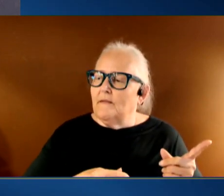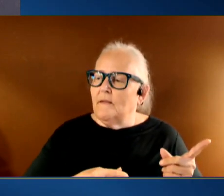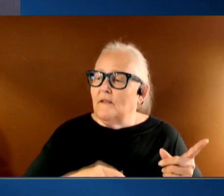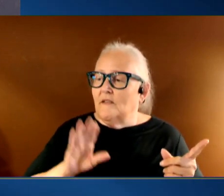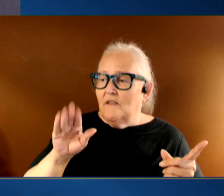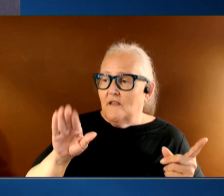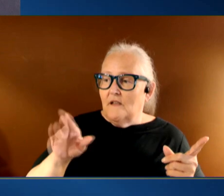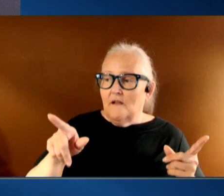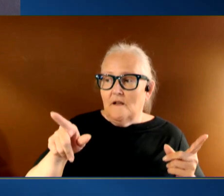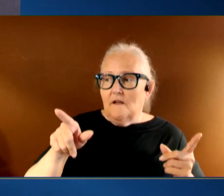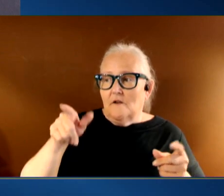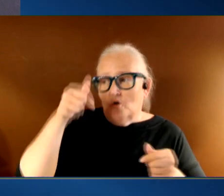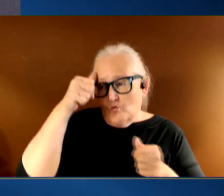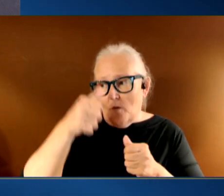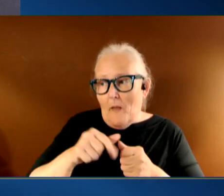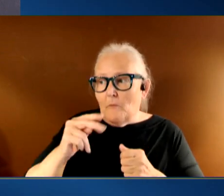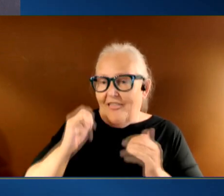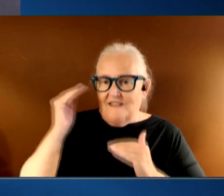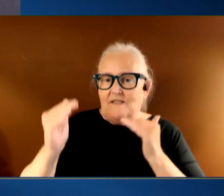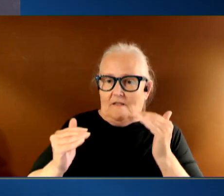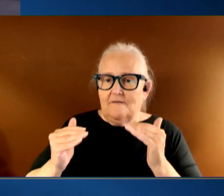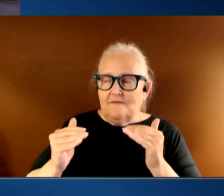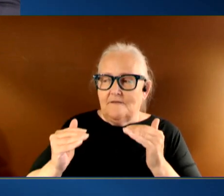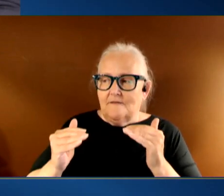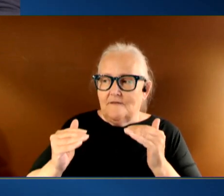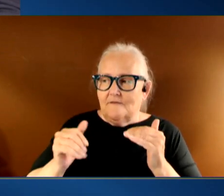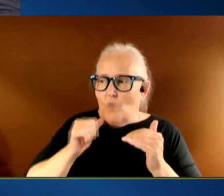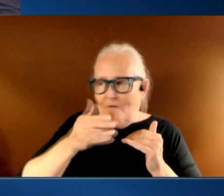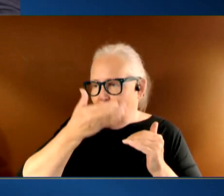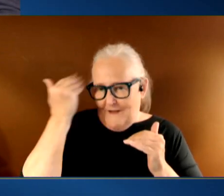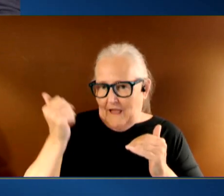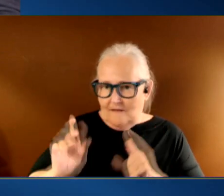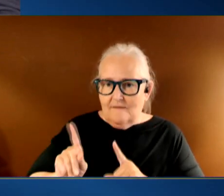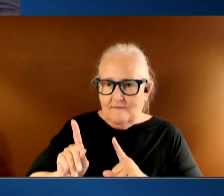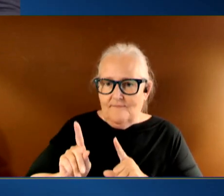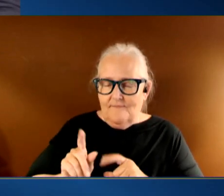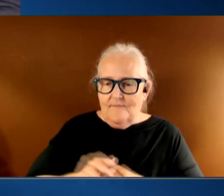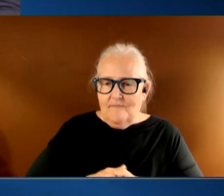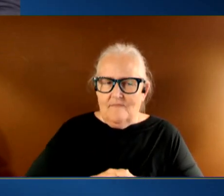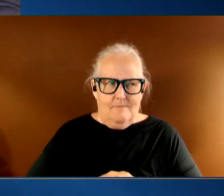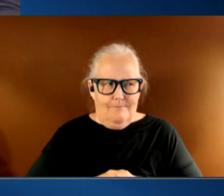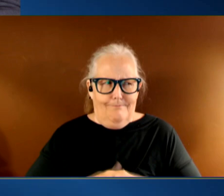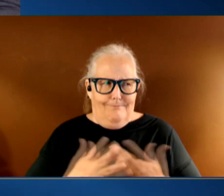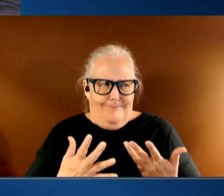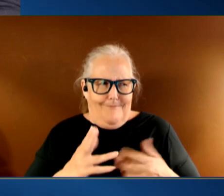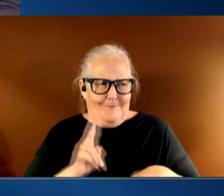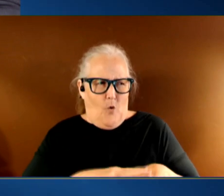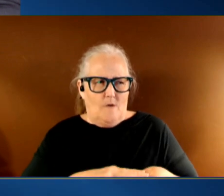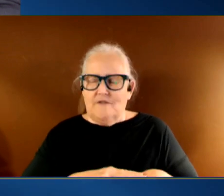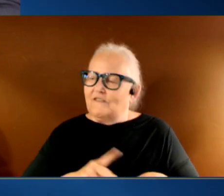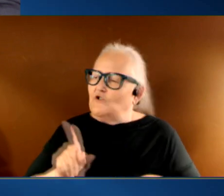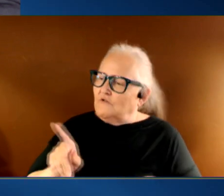us adults." And I said, "Why would I do that?" He said, "Just don't. Don't forget about the adults."